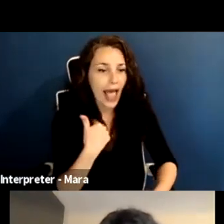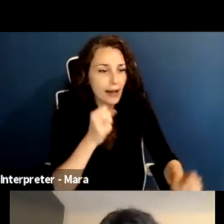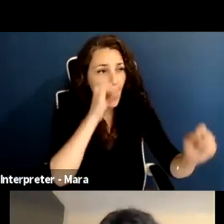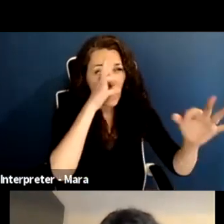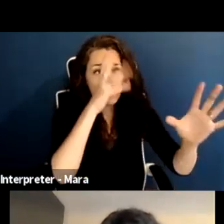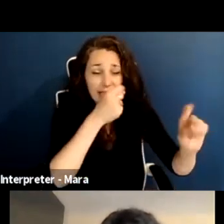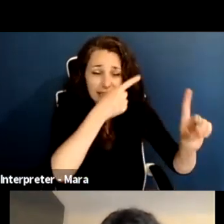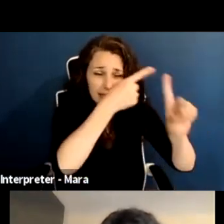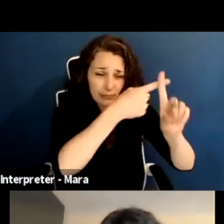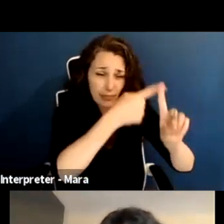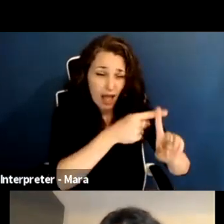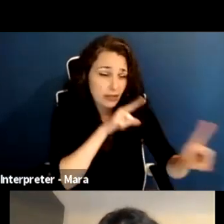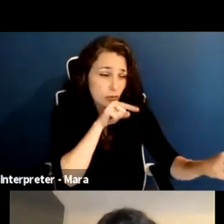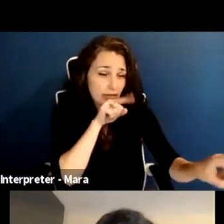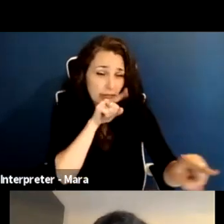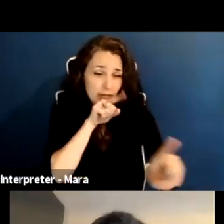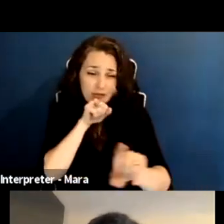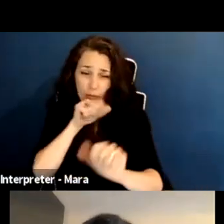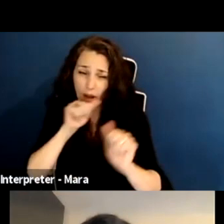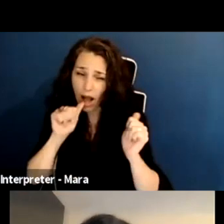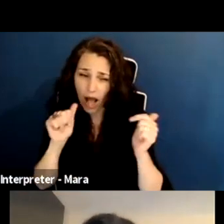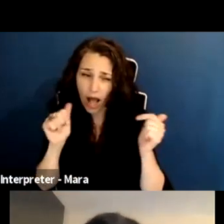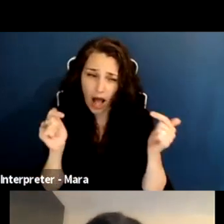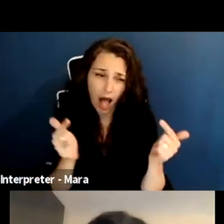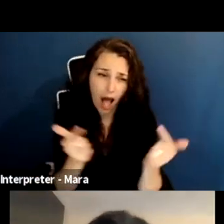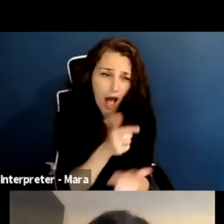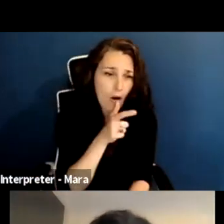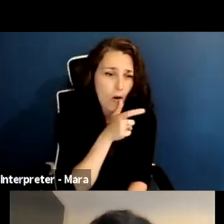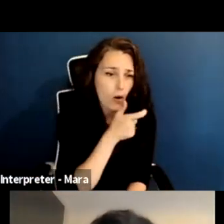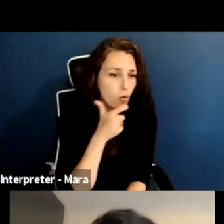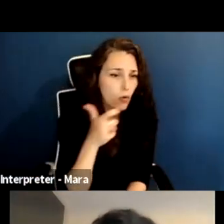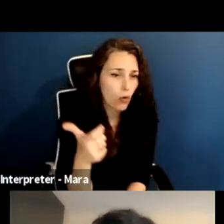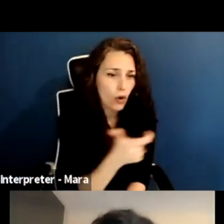from everyone that has seen it and it has gone so far.